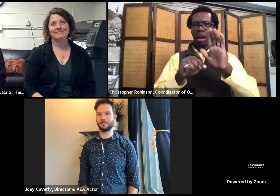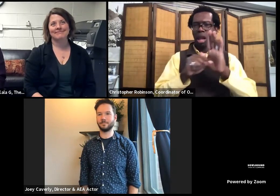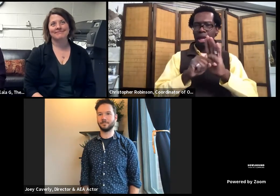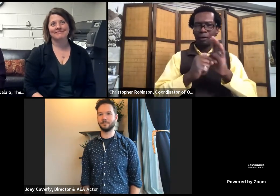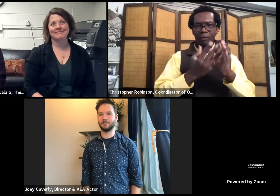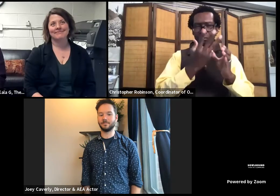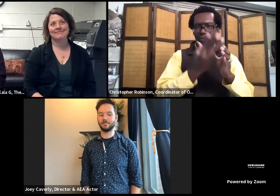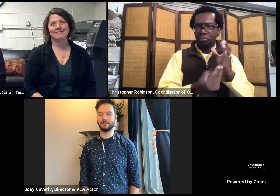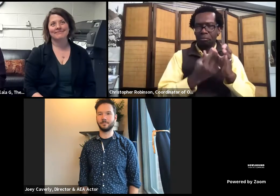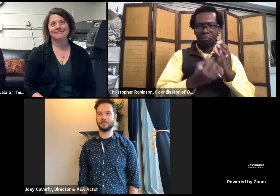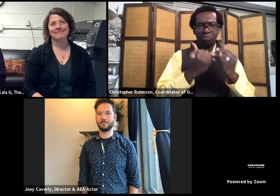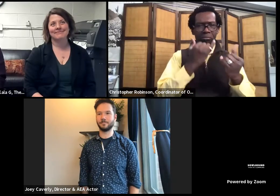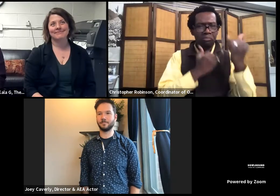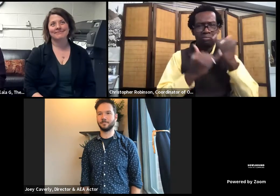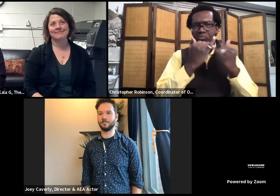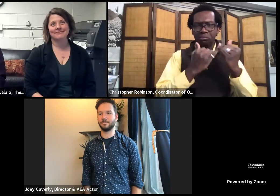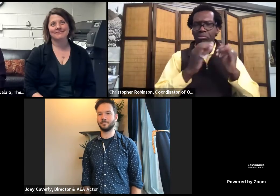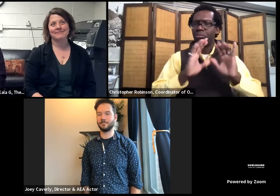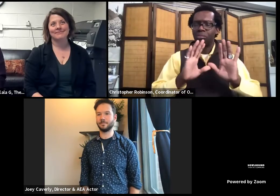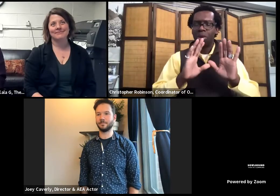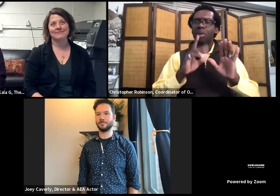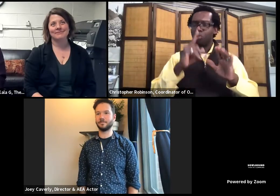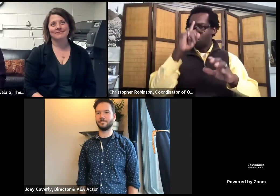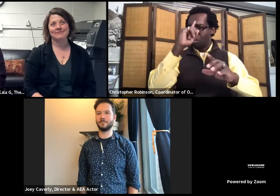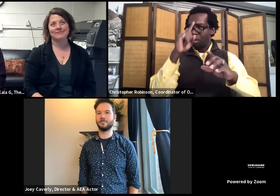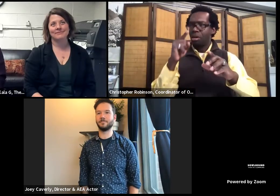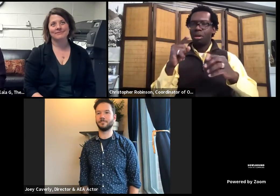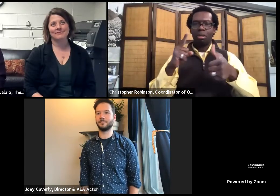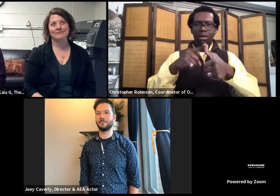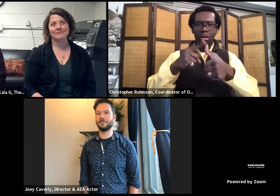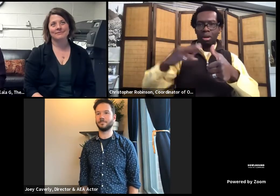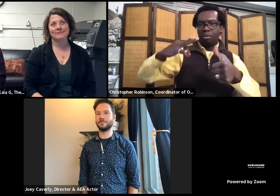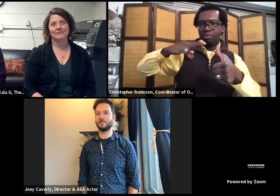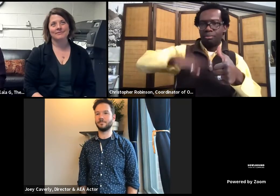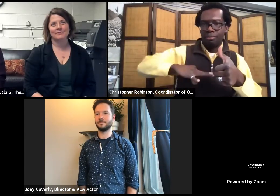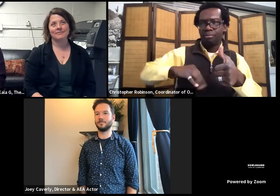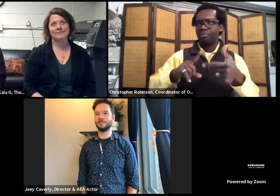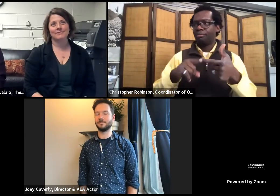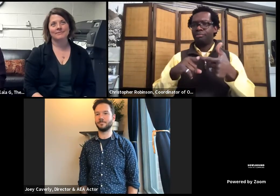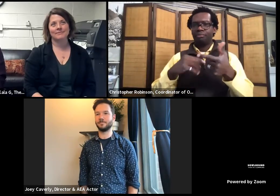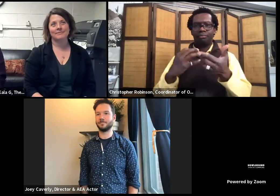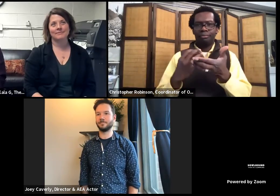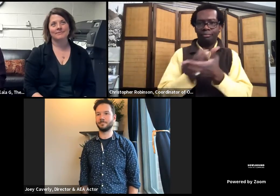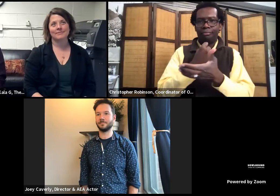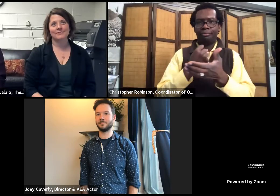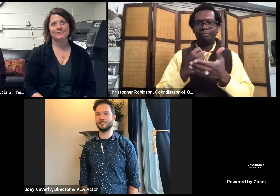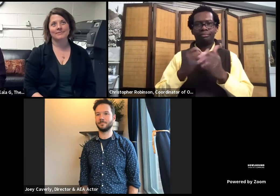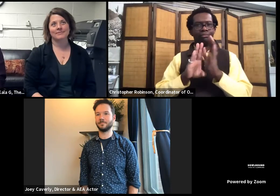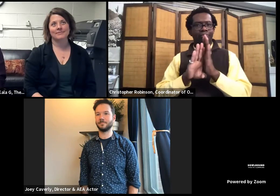talking about affirming instead of being negative about changing behaviors.